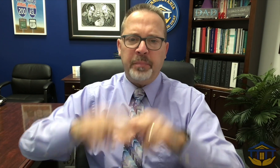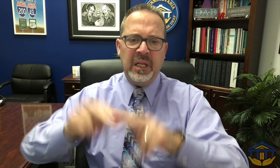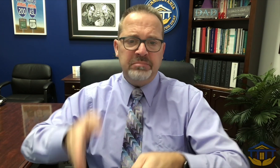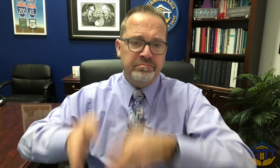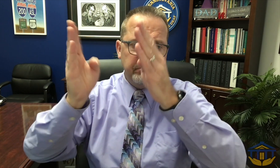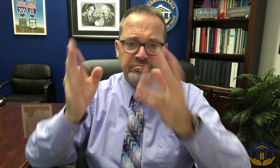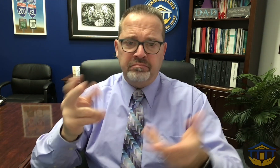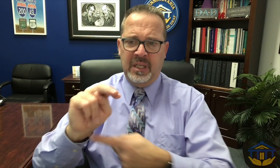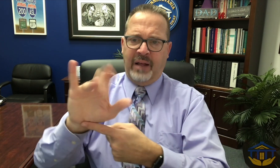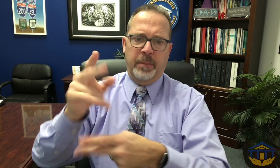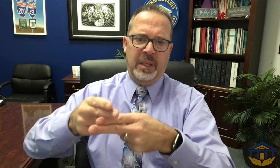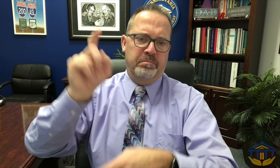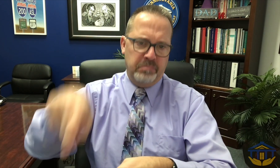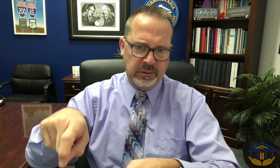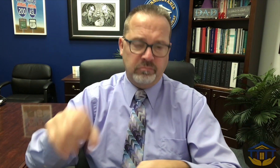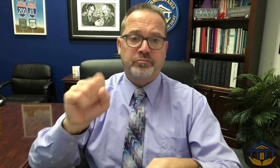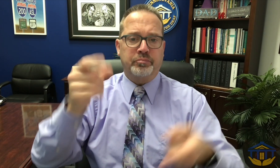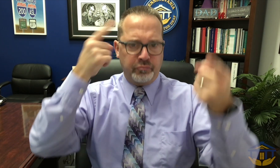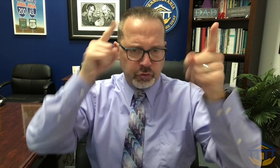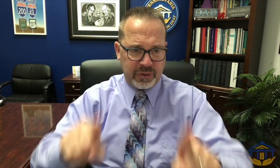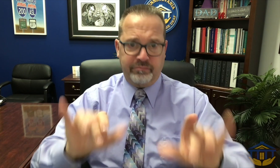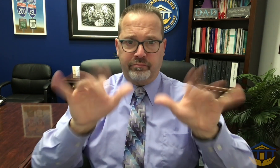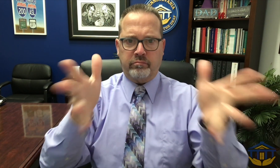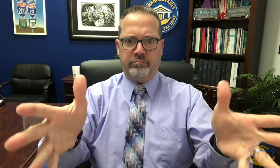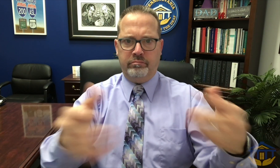They could name a building after him rather than establishing a brand new school.